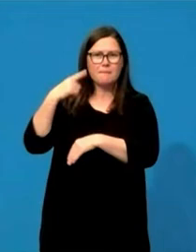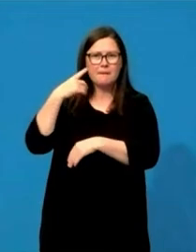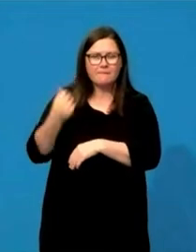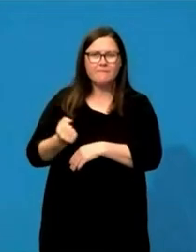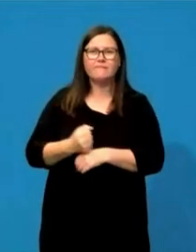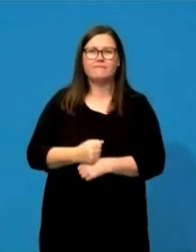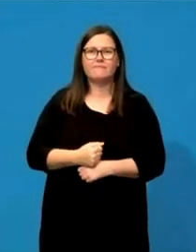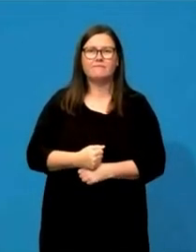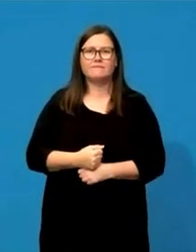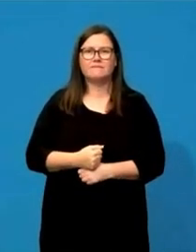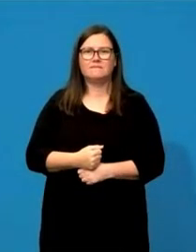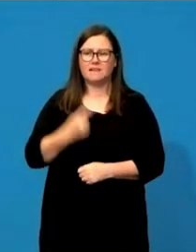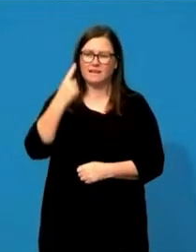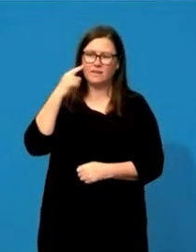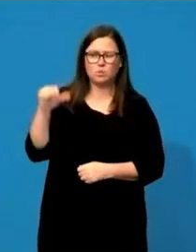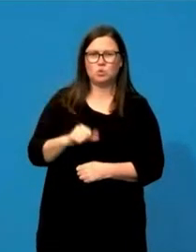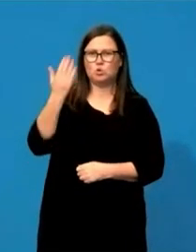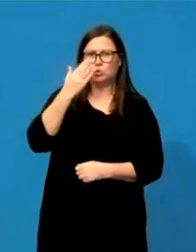better teacher in the school that understand Auslan.